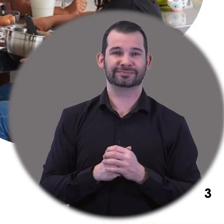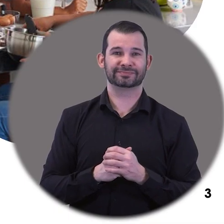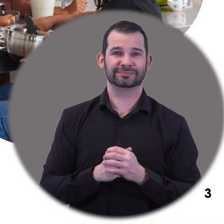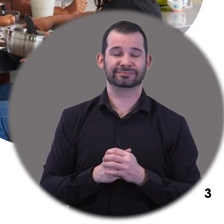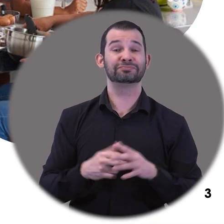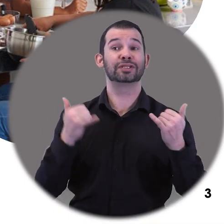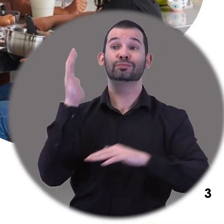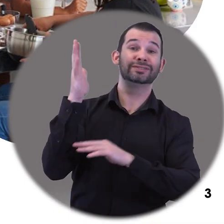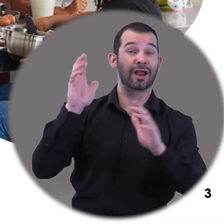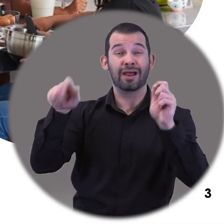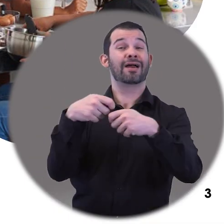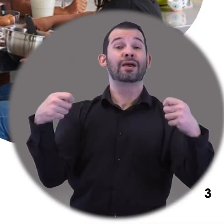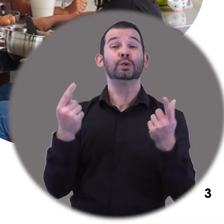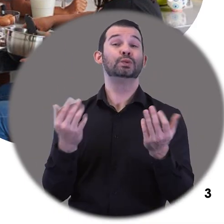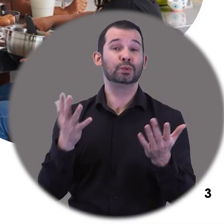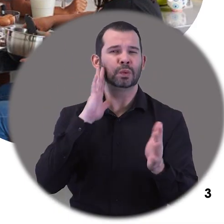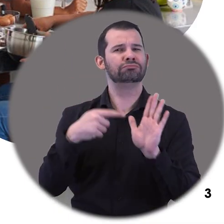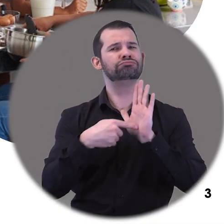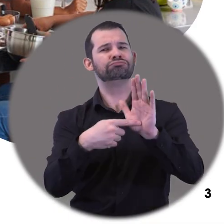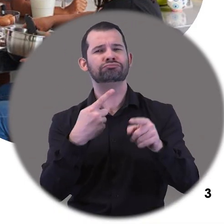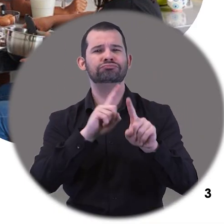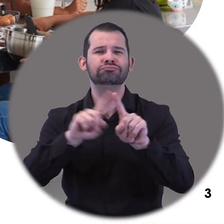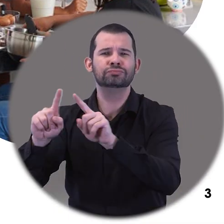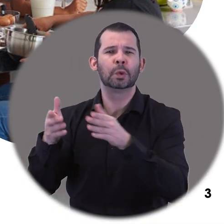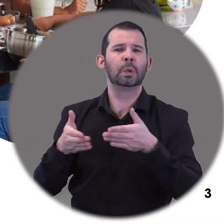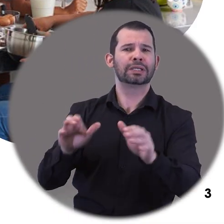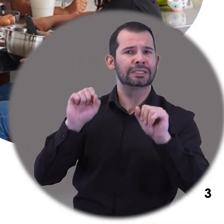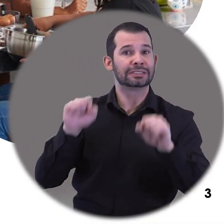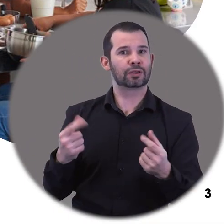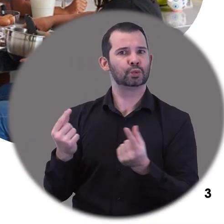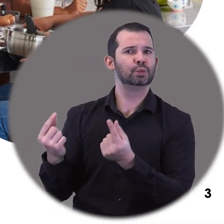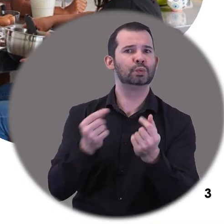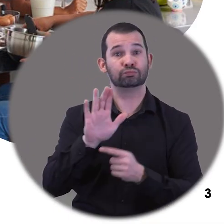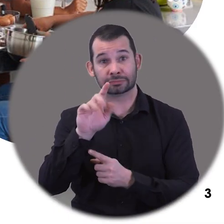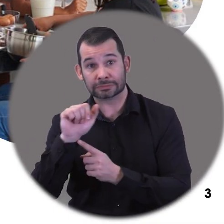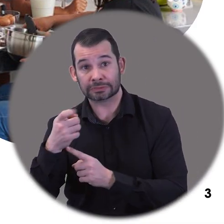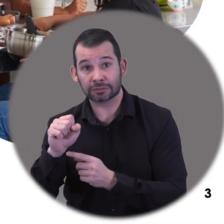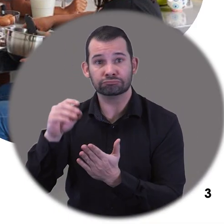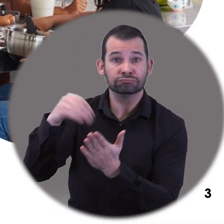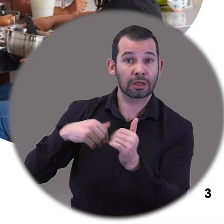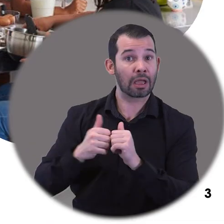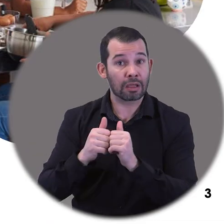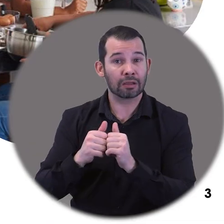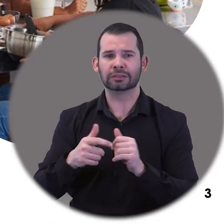I will conclude today’s presentation by sharing different ways you can do your taxes,